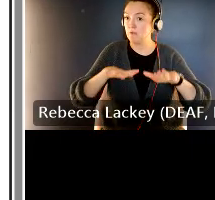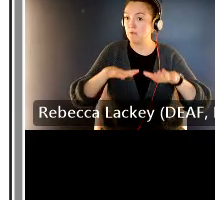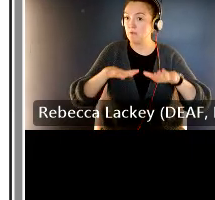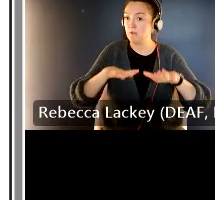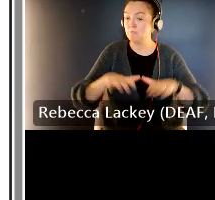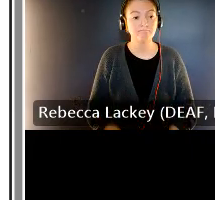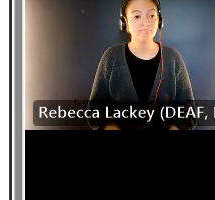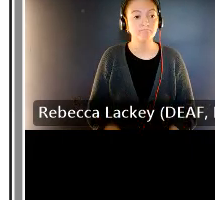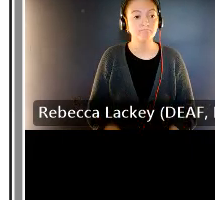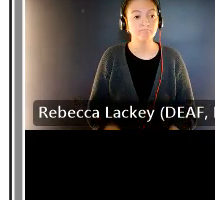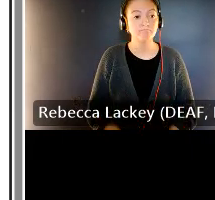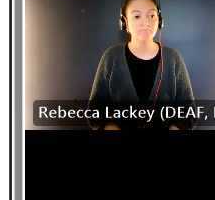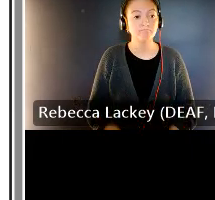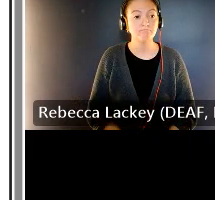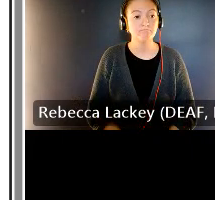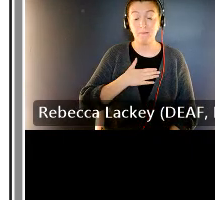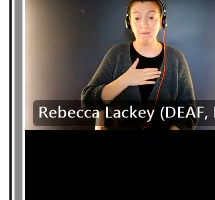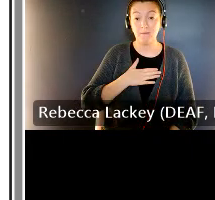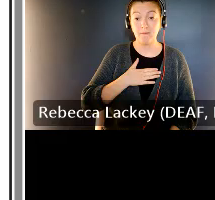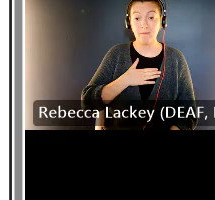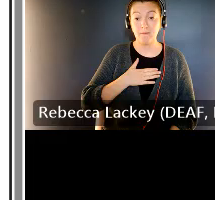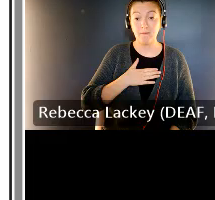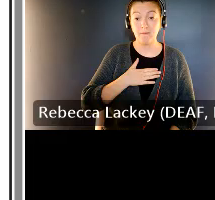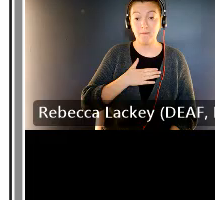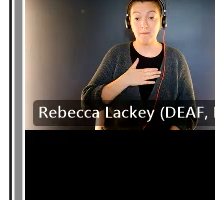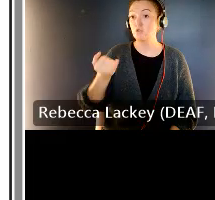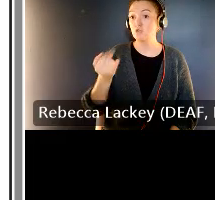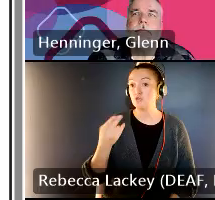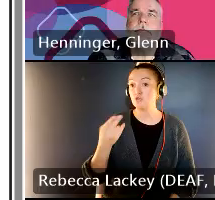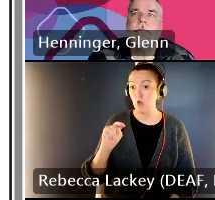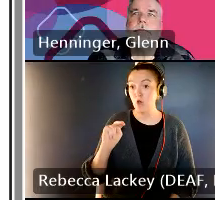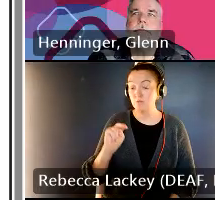I will pass it to John this time.